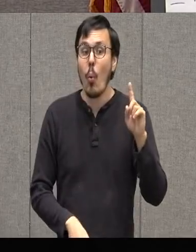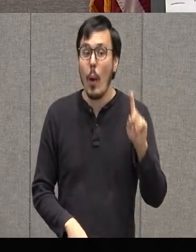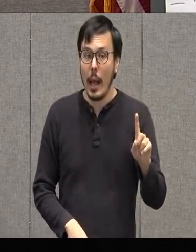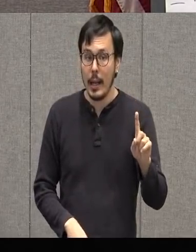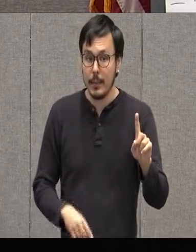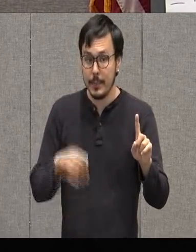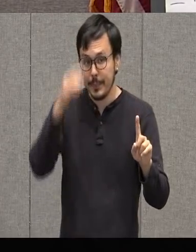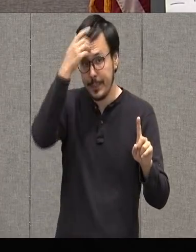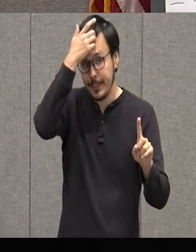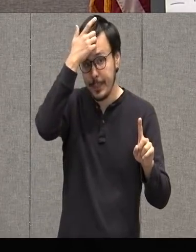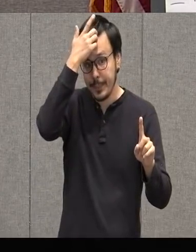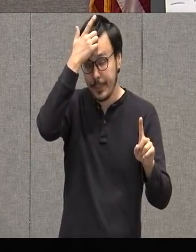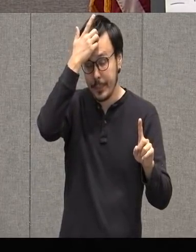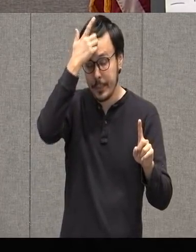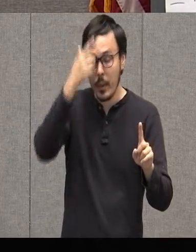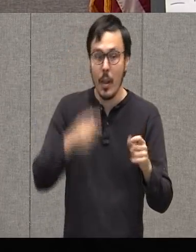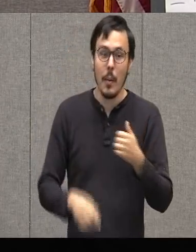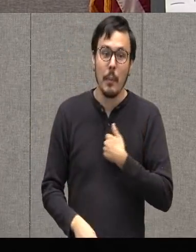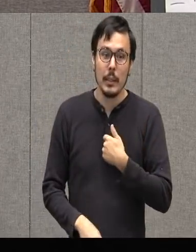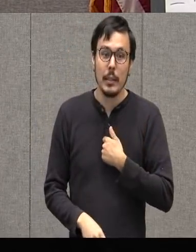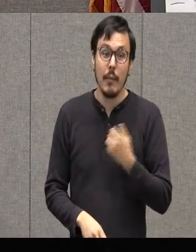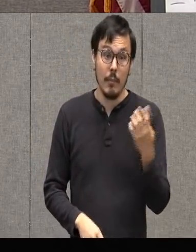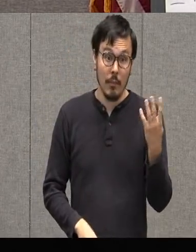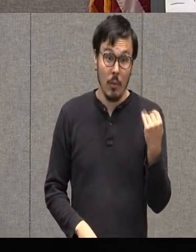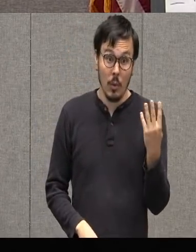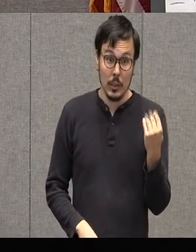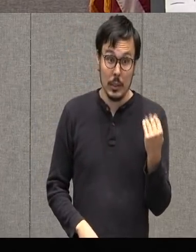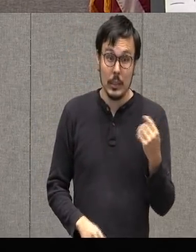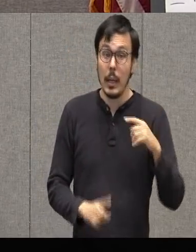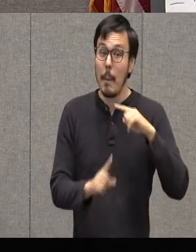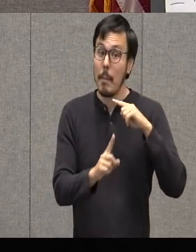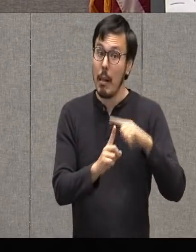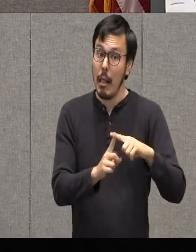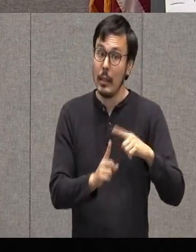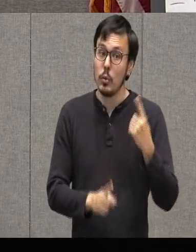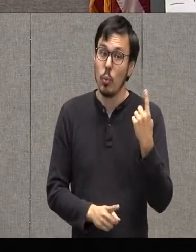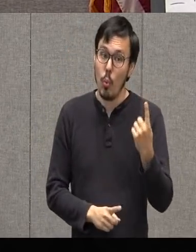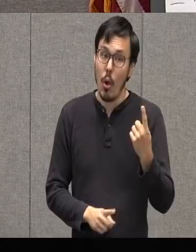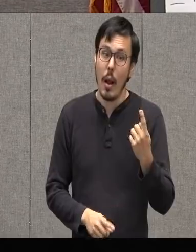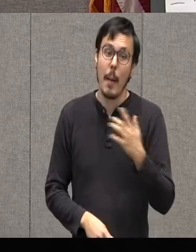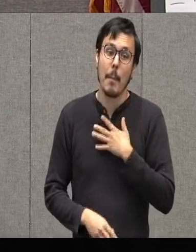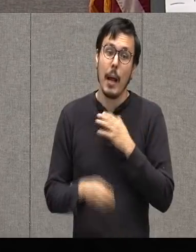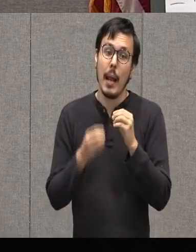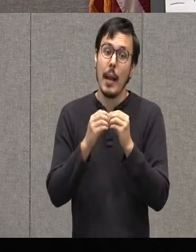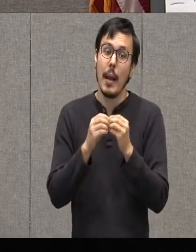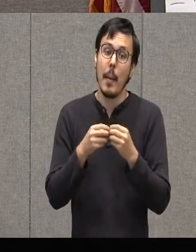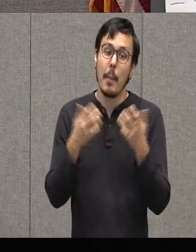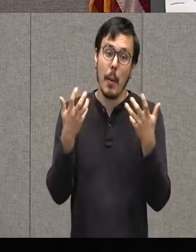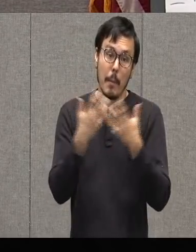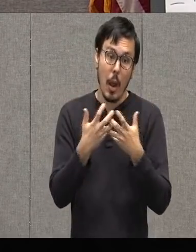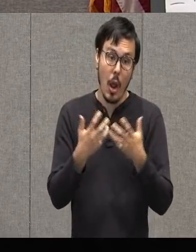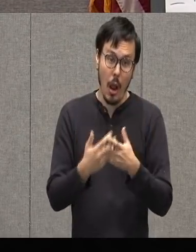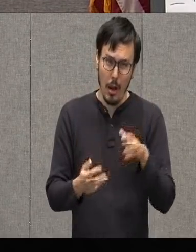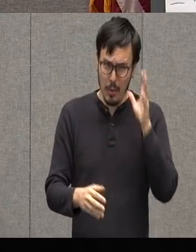If I make 14 plus one in my number bond, does it equal to 15?